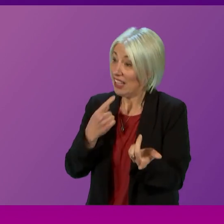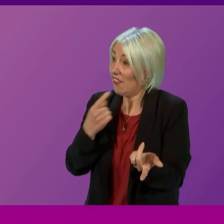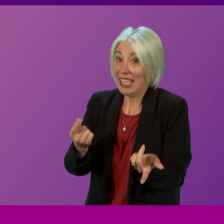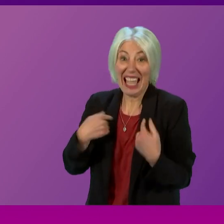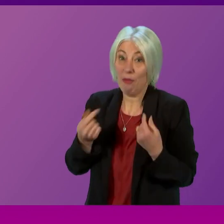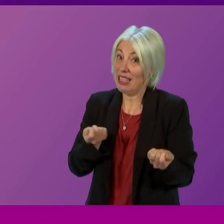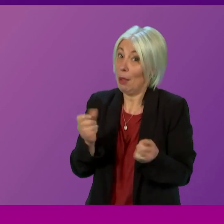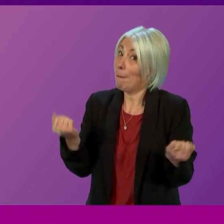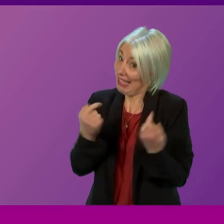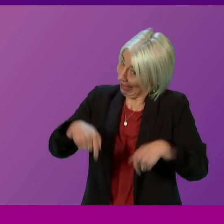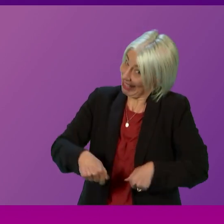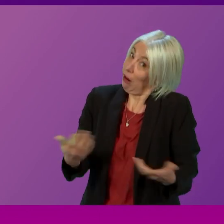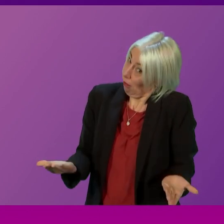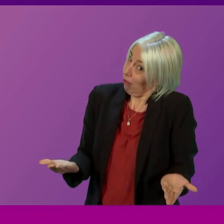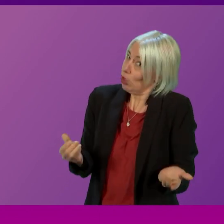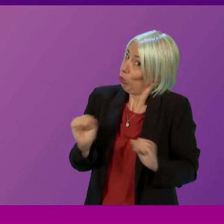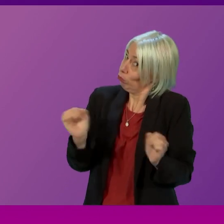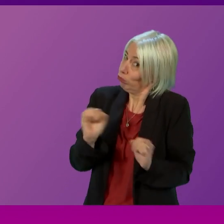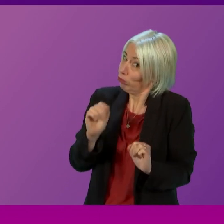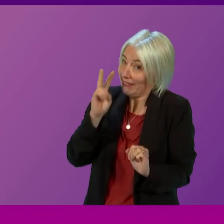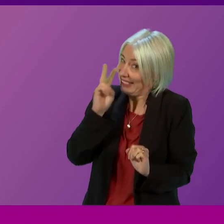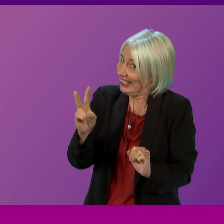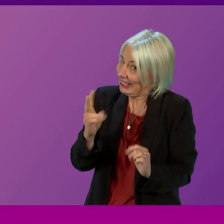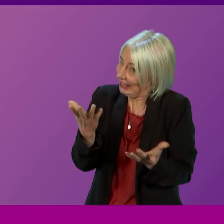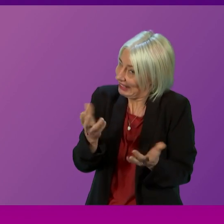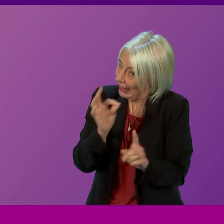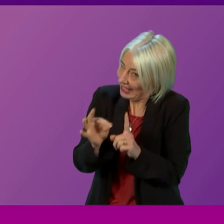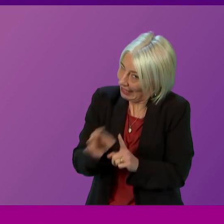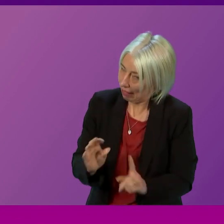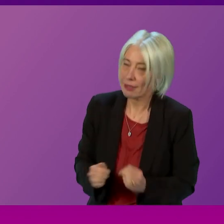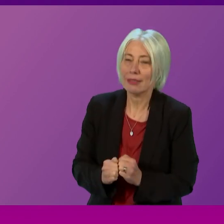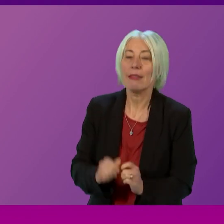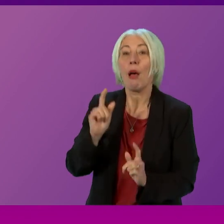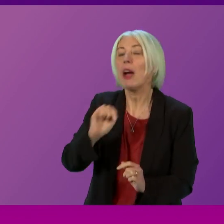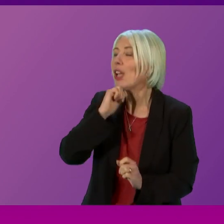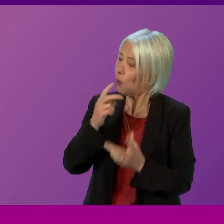engaged and have not yet apprised myself of the detail, but I will certainly look into the matter.